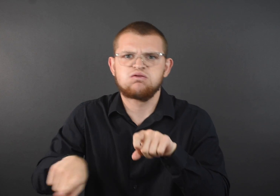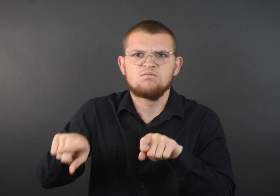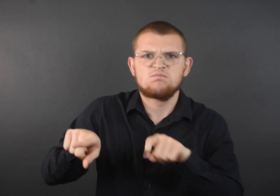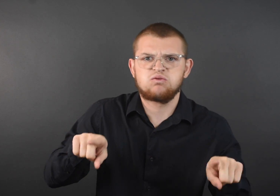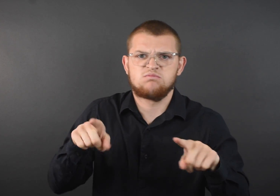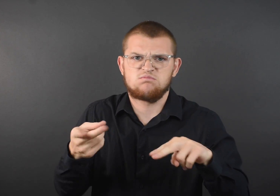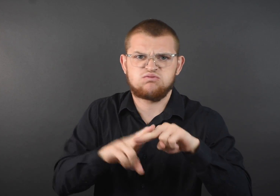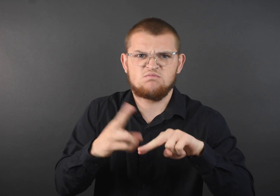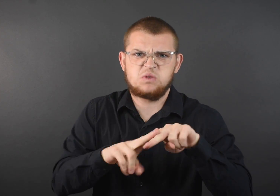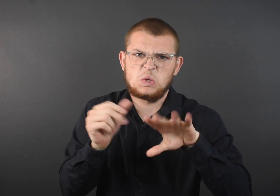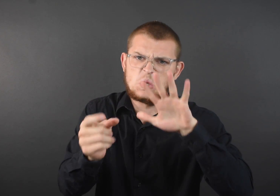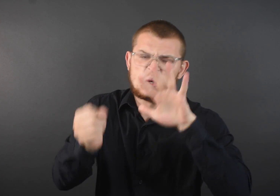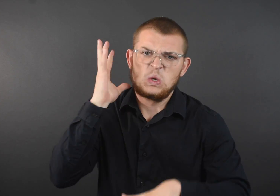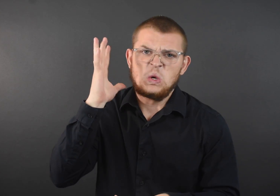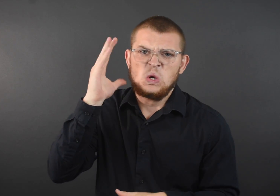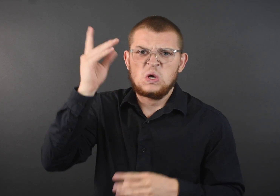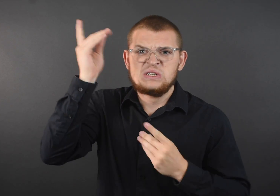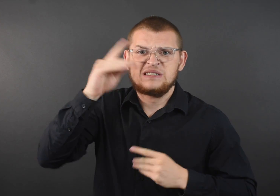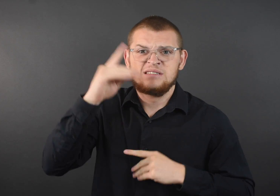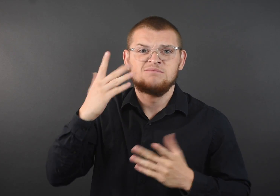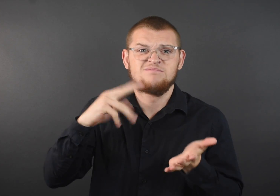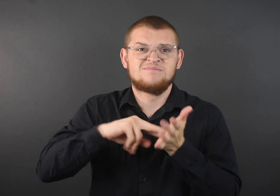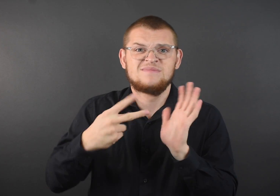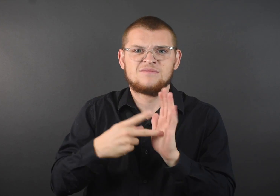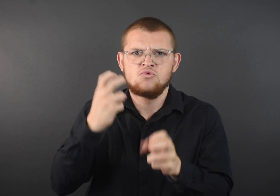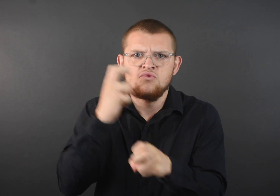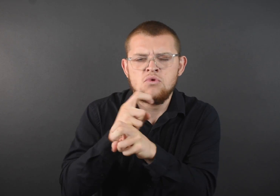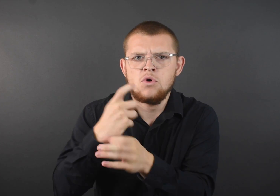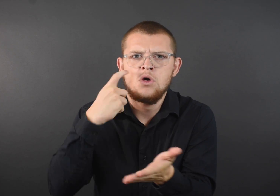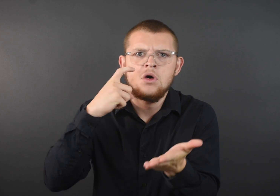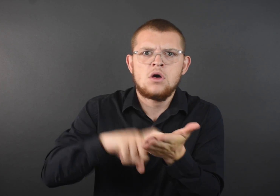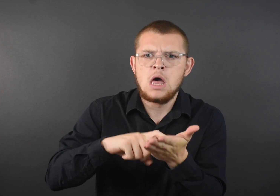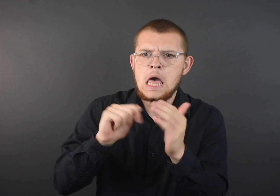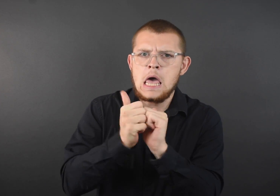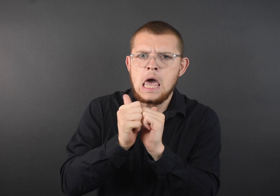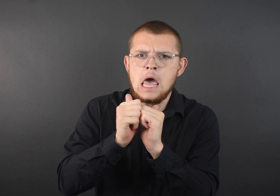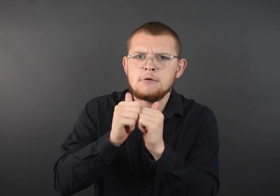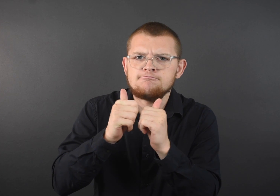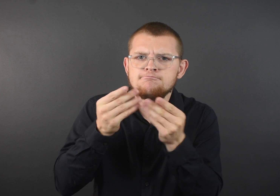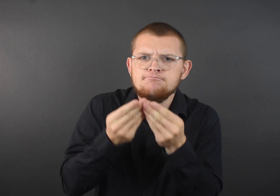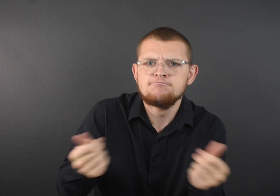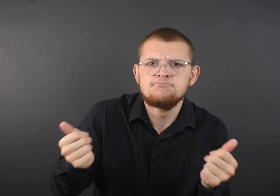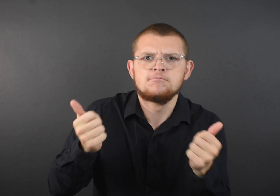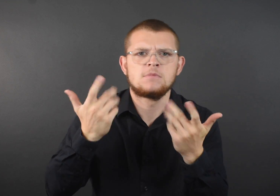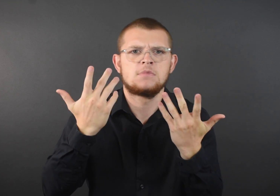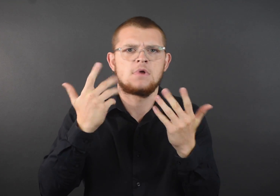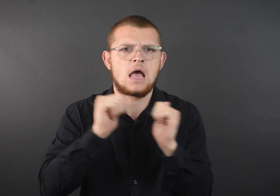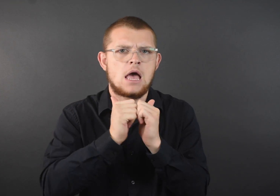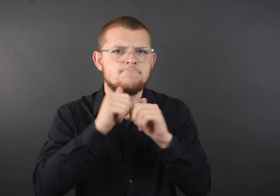As long as the virus spreads, it can mutate, creating variants that could increase the severity of the disease,